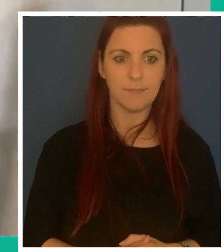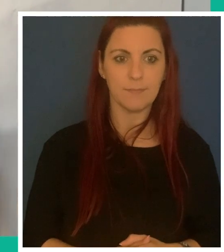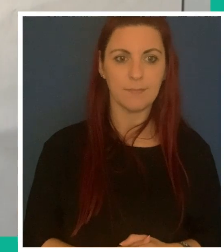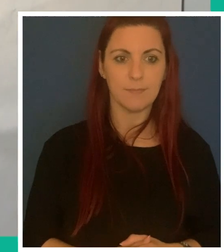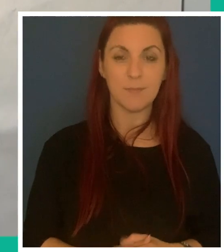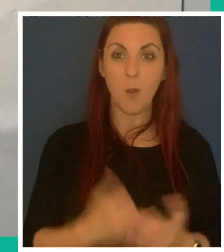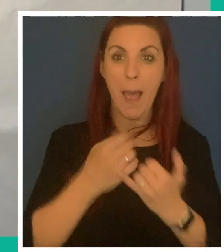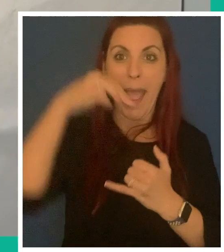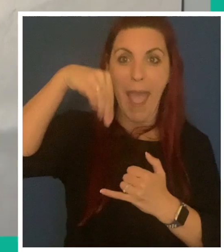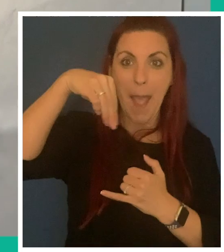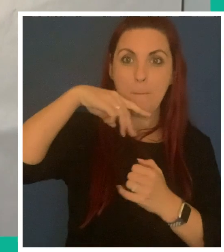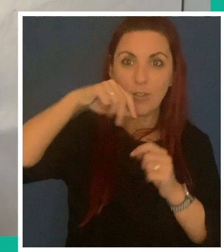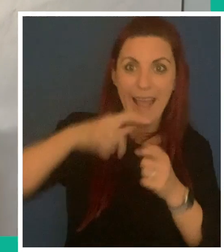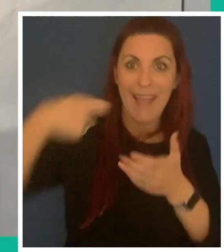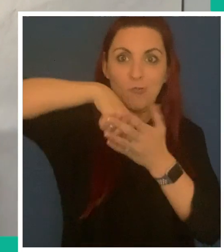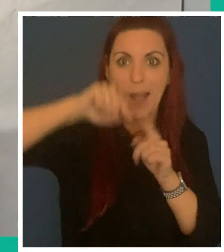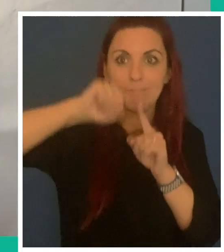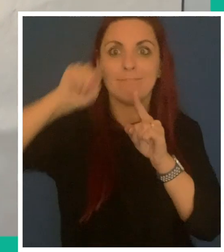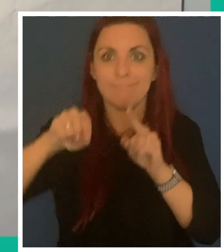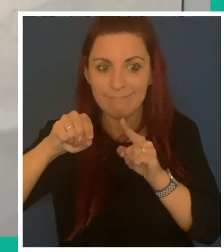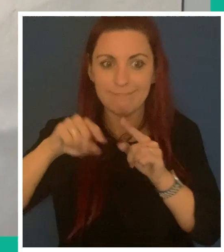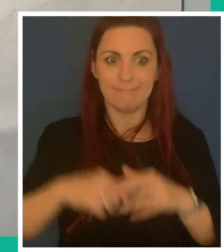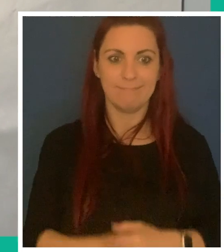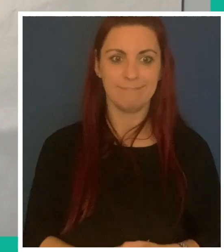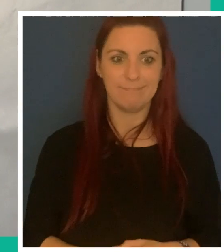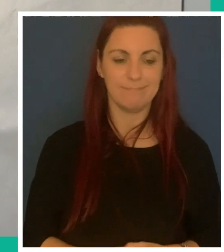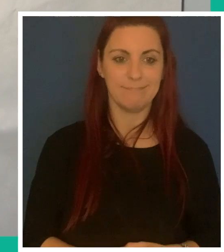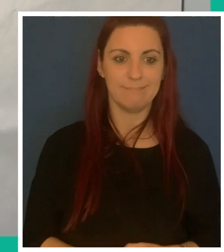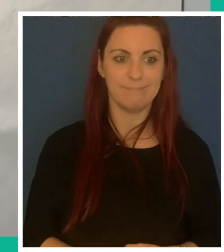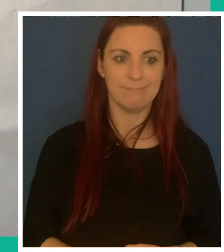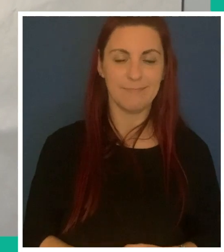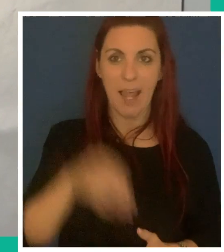So we have an MM shape going that way, cool.